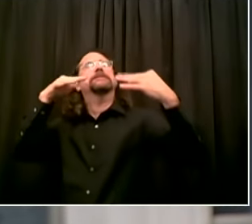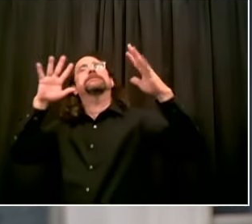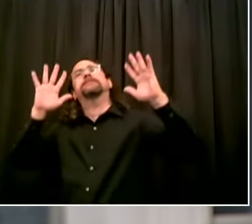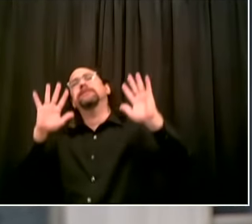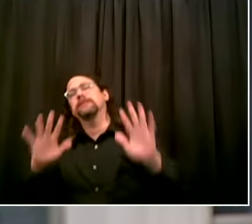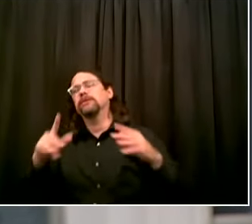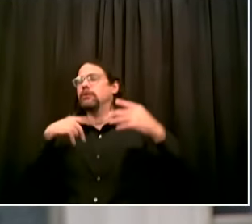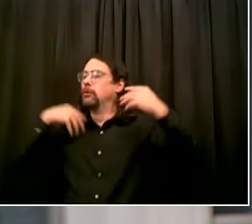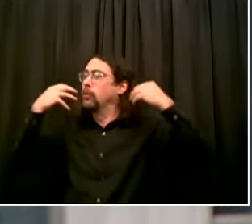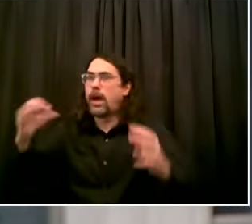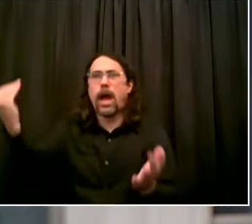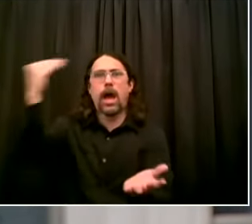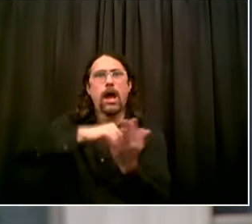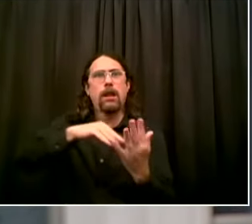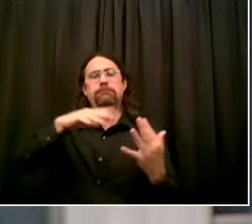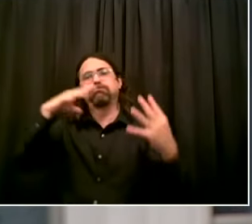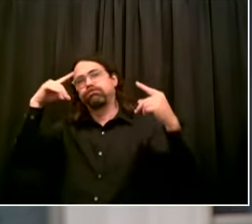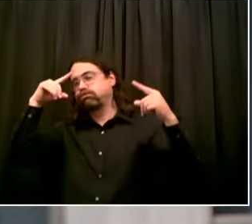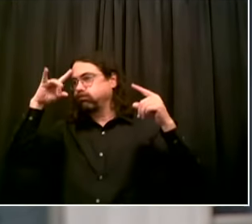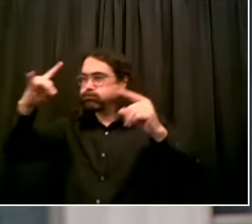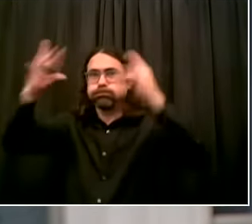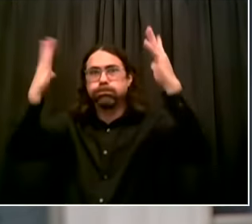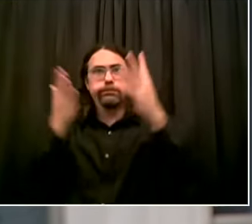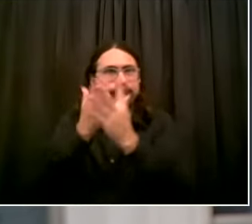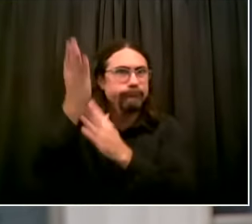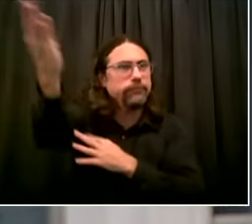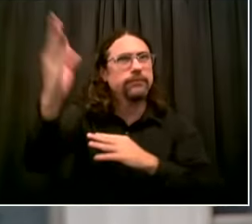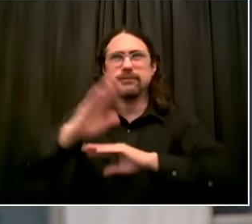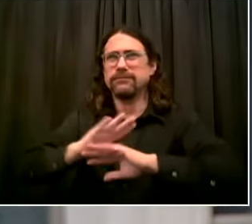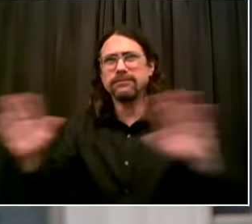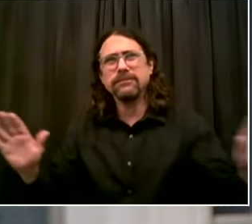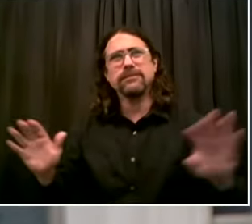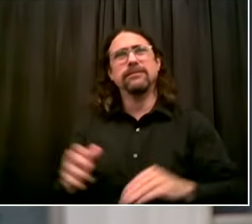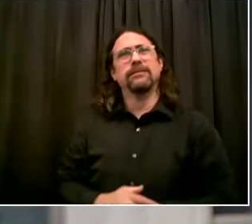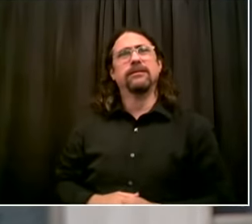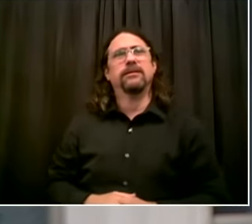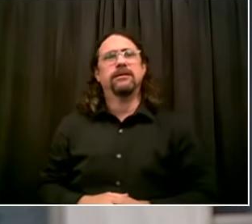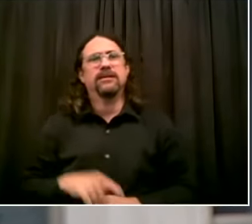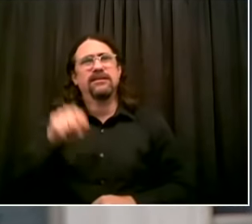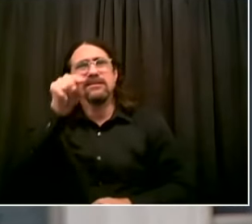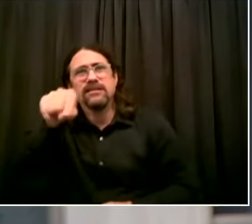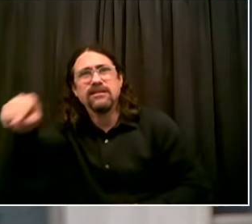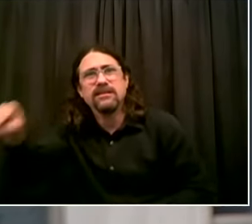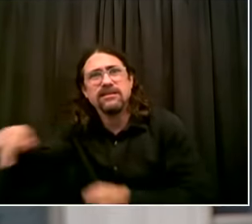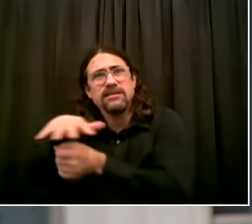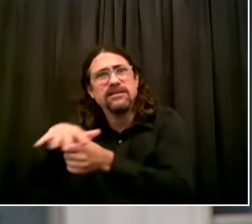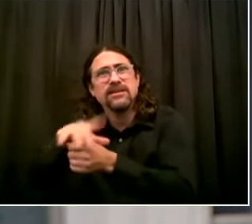IF IT HAPPENS WE OBVIOUSLY TRY TO TARGET IT AS CAREFULLY AS POSSIBLE BUT IT IS A SITUATION AT THIS POINT THAT IS VE RY